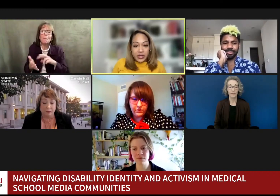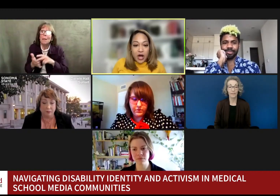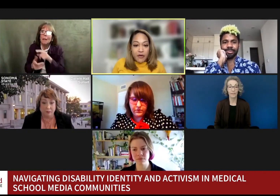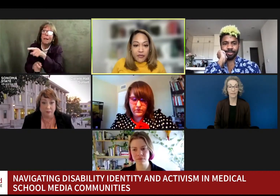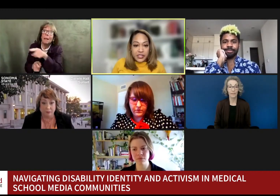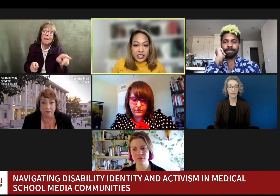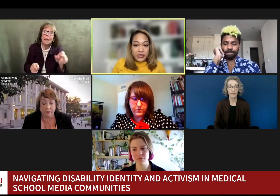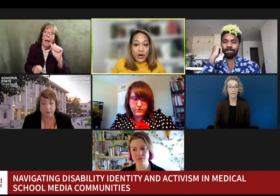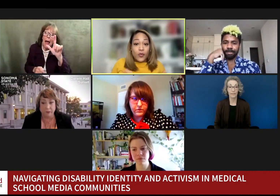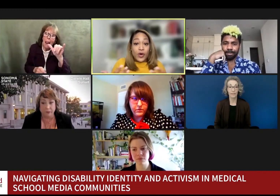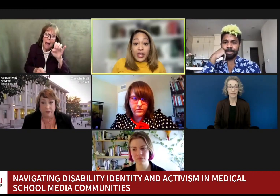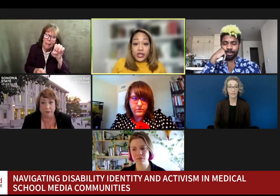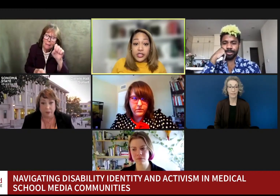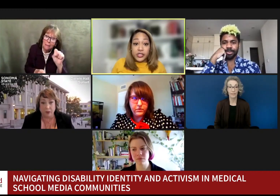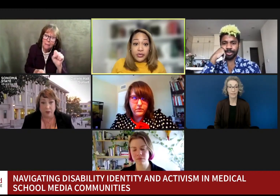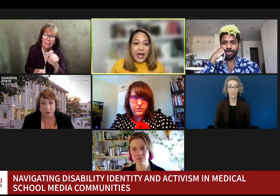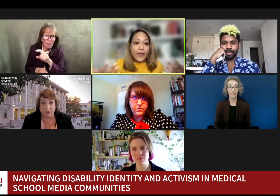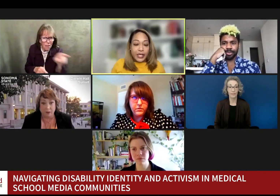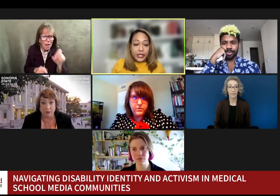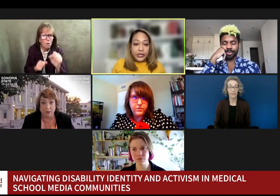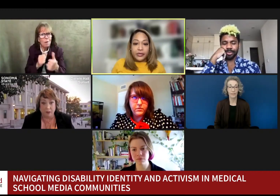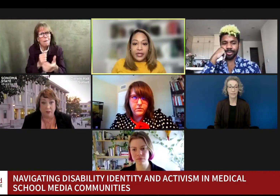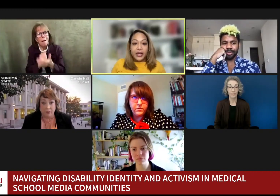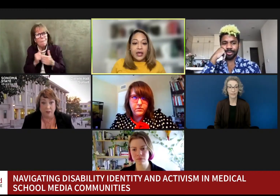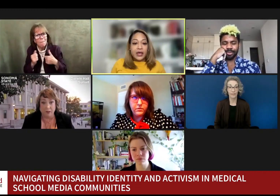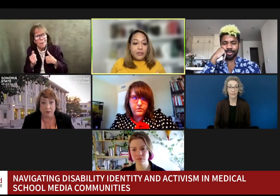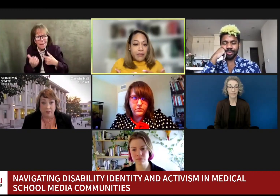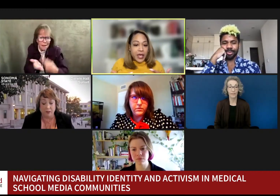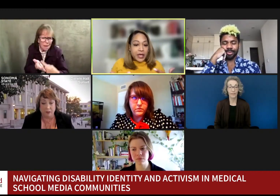people into the conversation about what I could do and how I can do it.